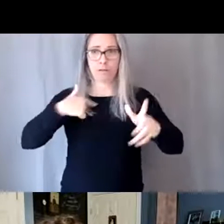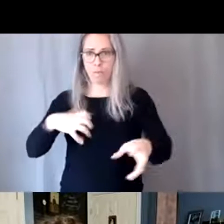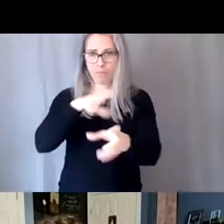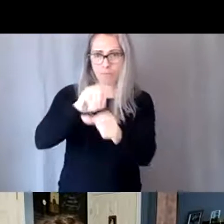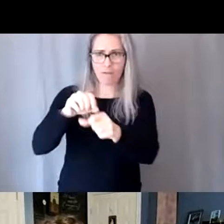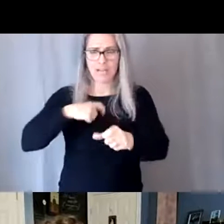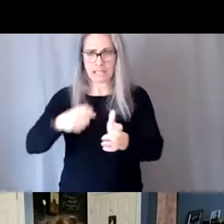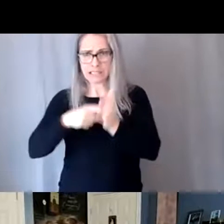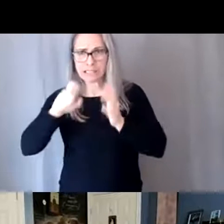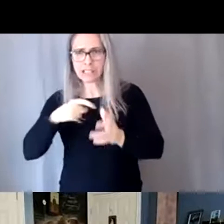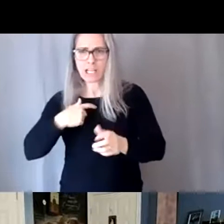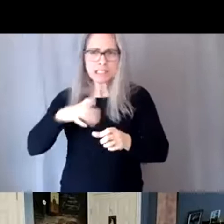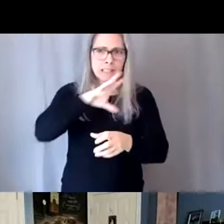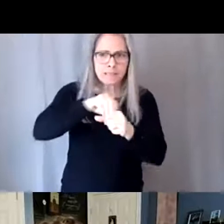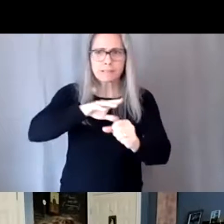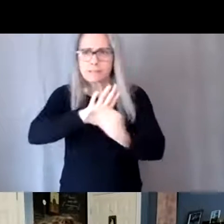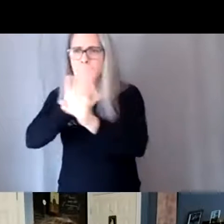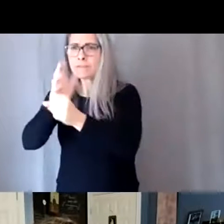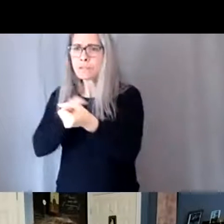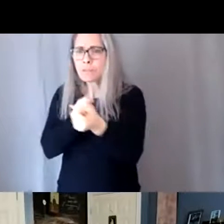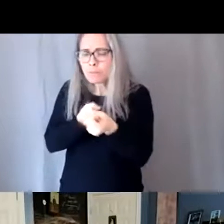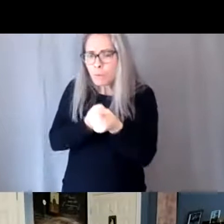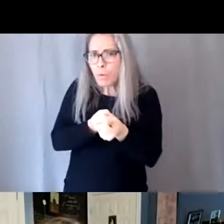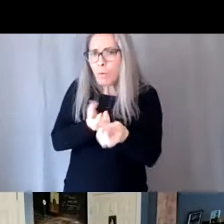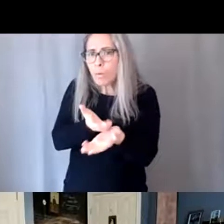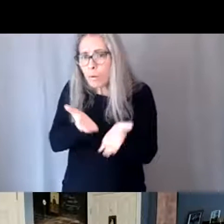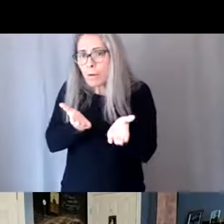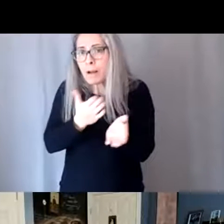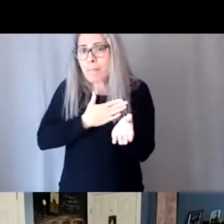initiatives to help people navigate access needs